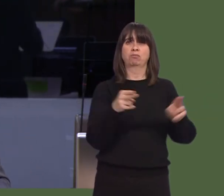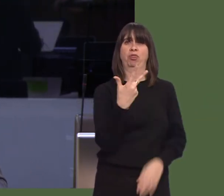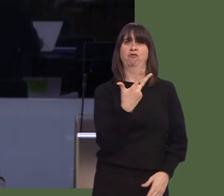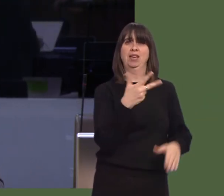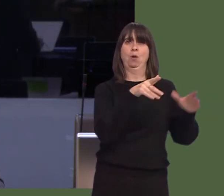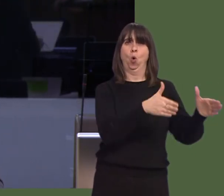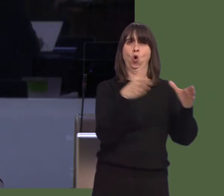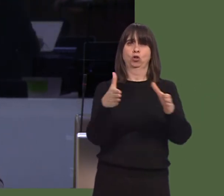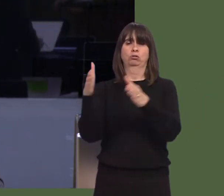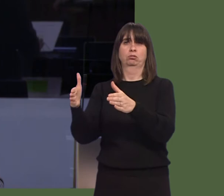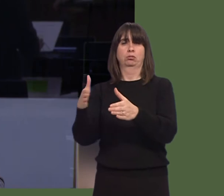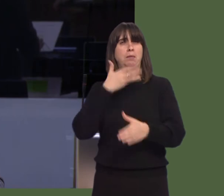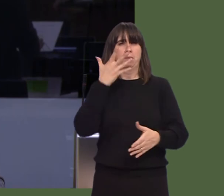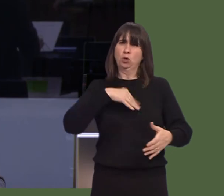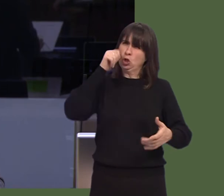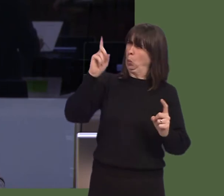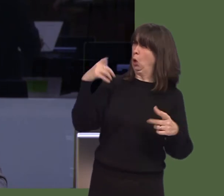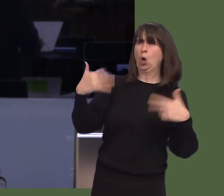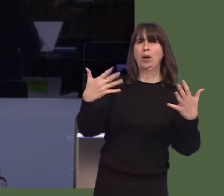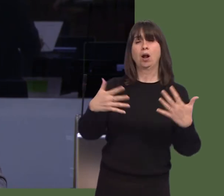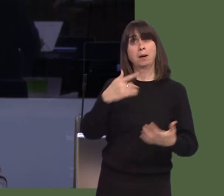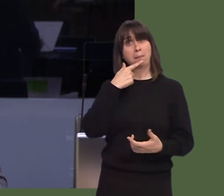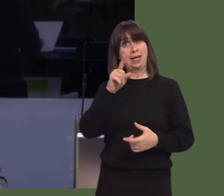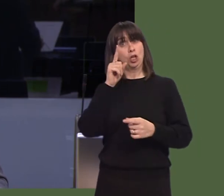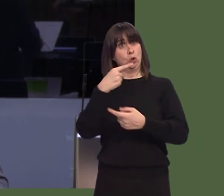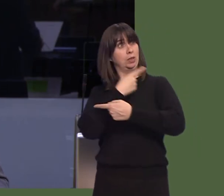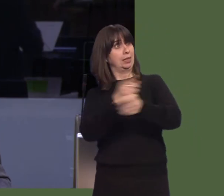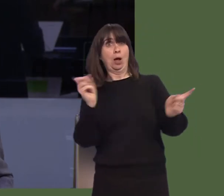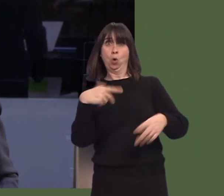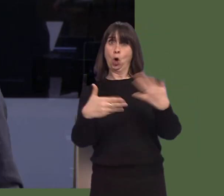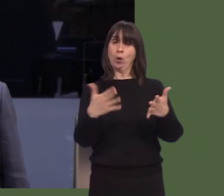future? Because I can tell him, as far as environmental schemes are concerned, we had Tir Cynnal, we had Tir